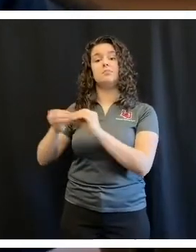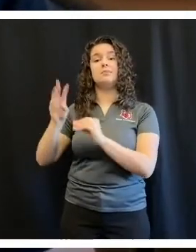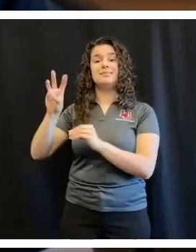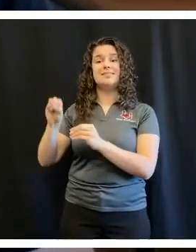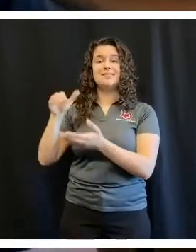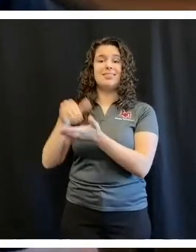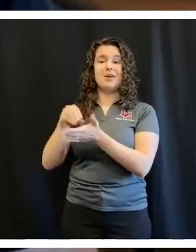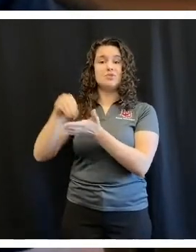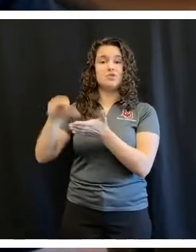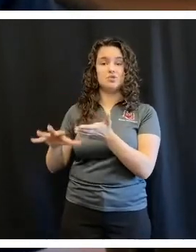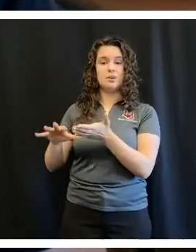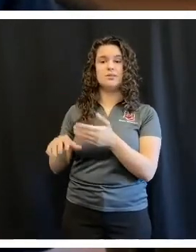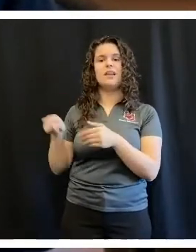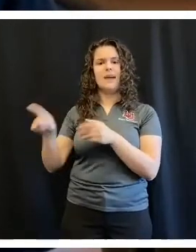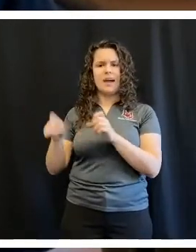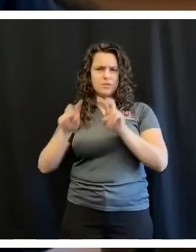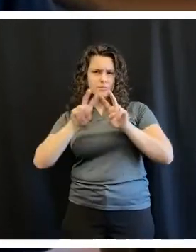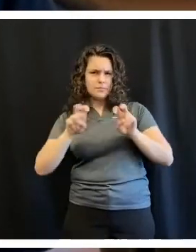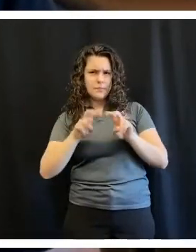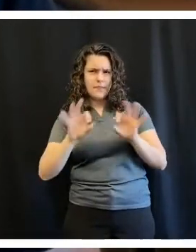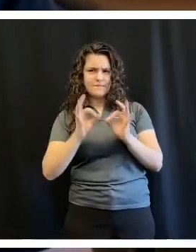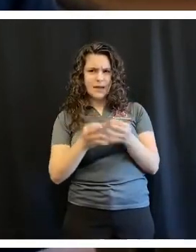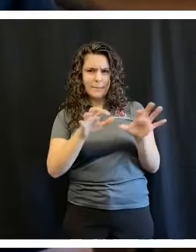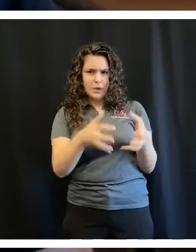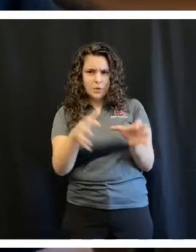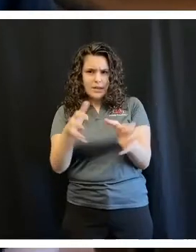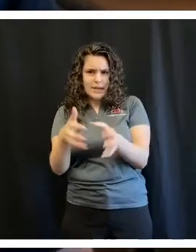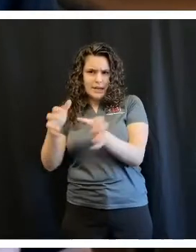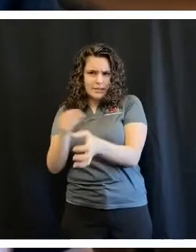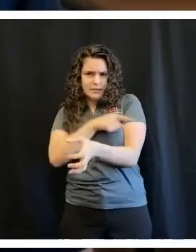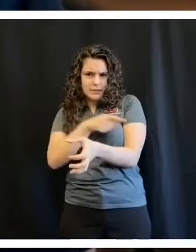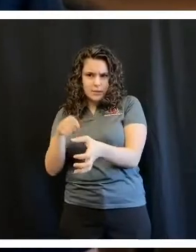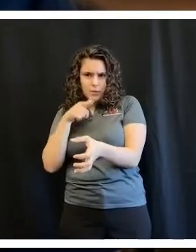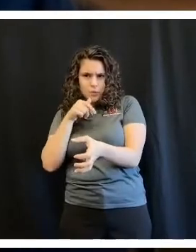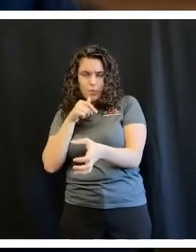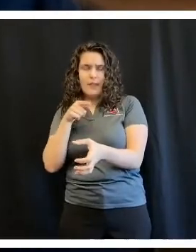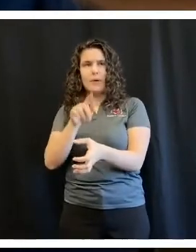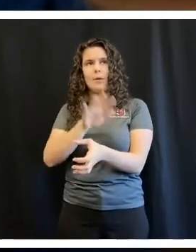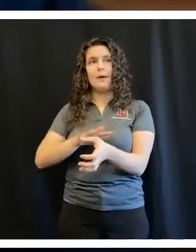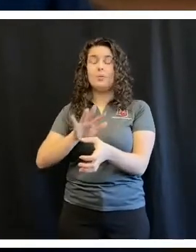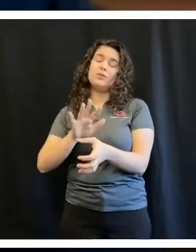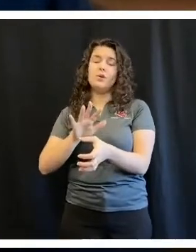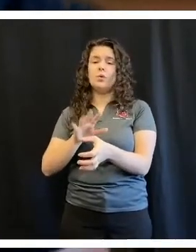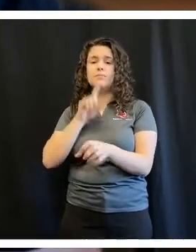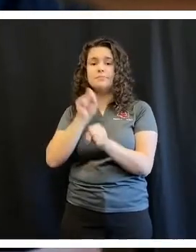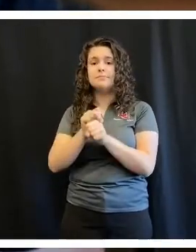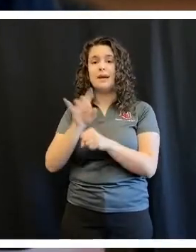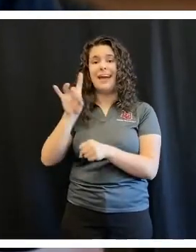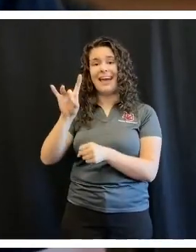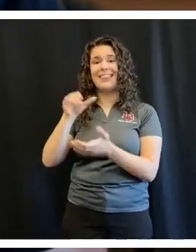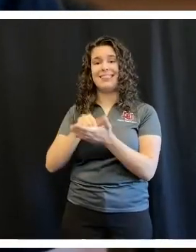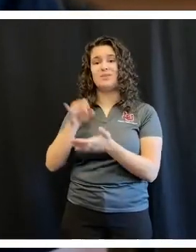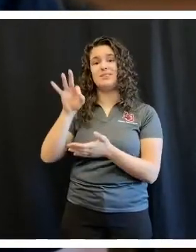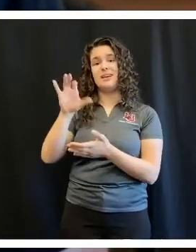And they realized there's about, well, not about, but there were 8,972 family units.